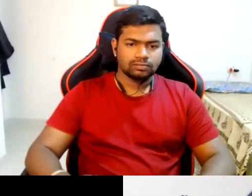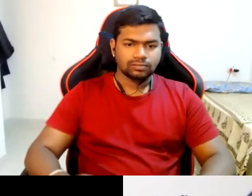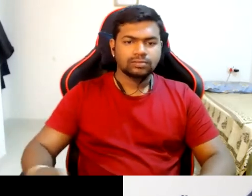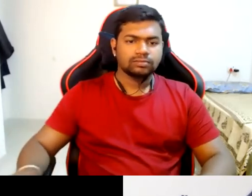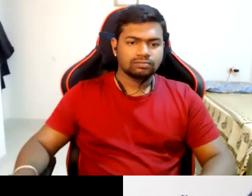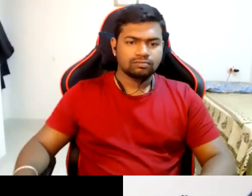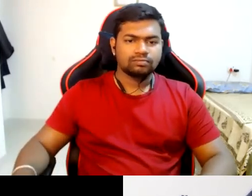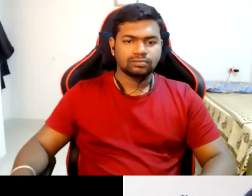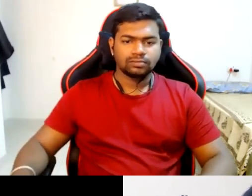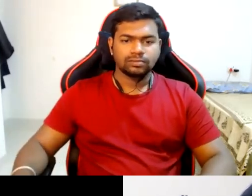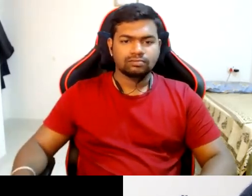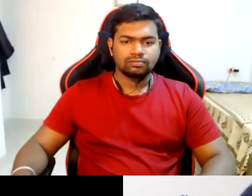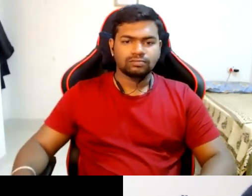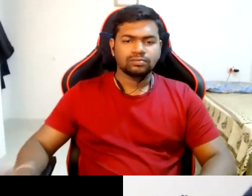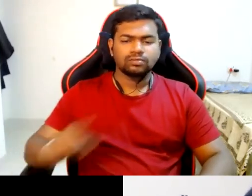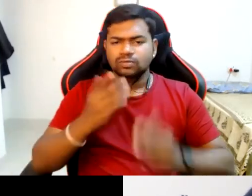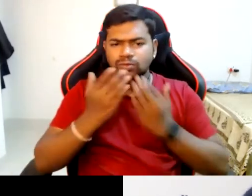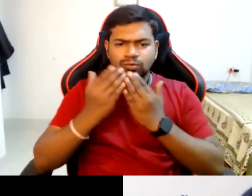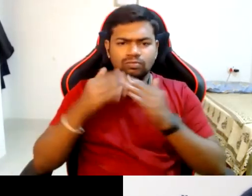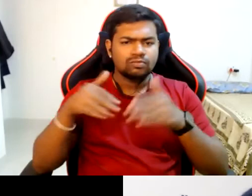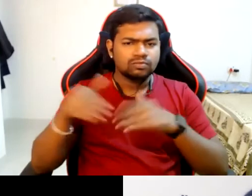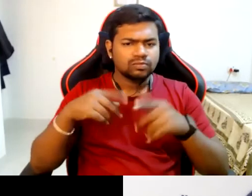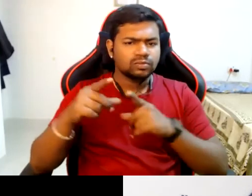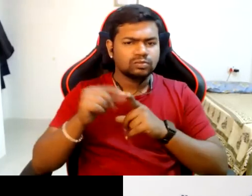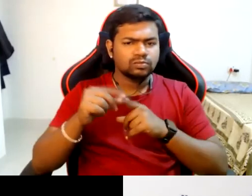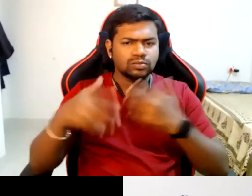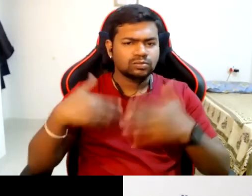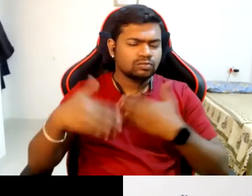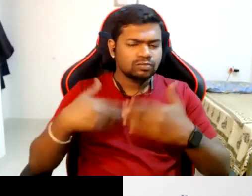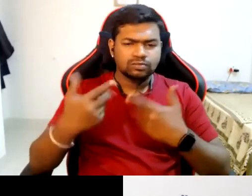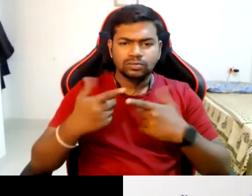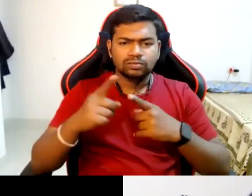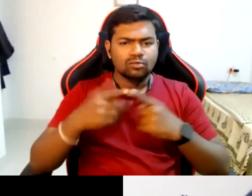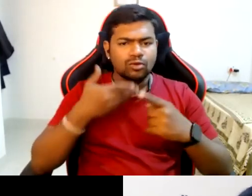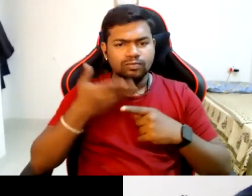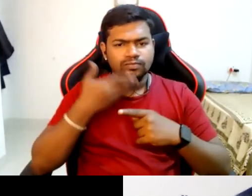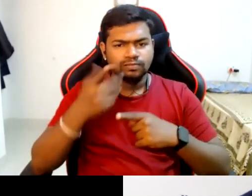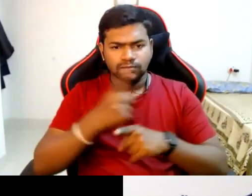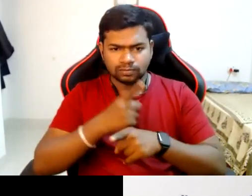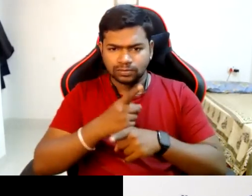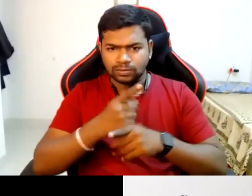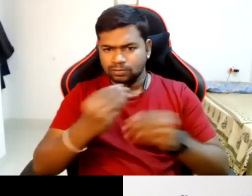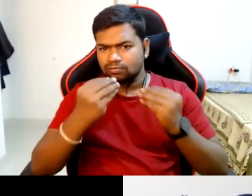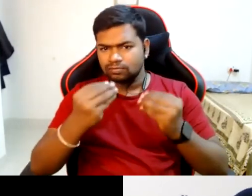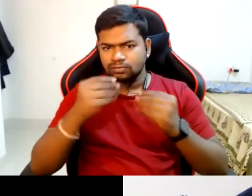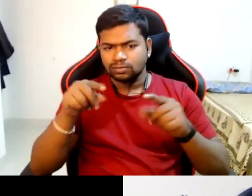So when i was in school what i do was like i know that the teacher is going to teach this topic today,